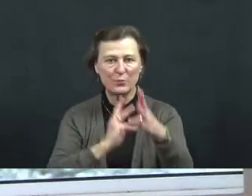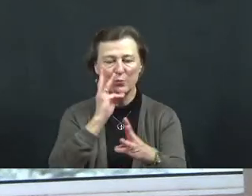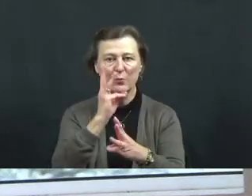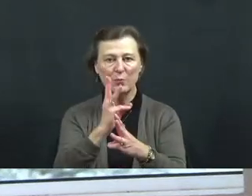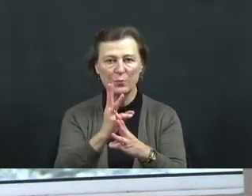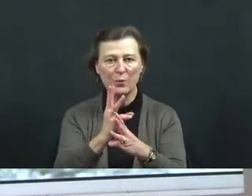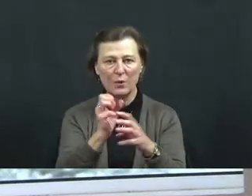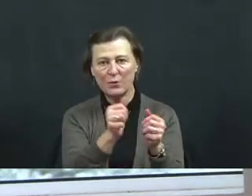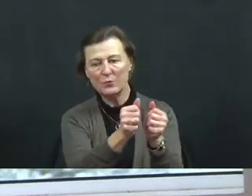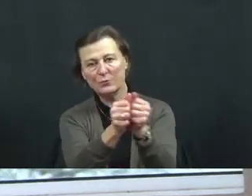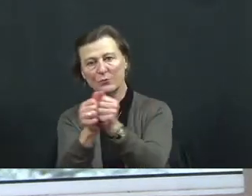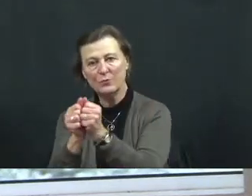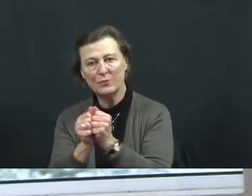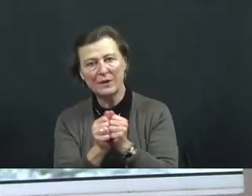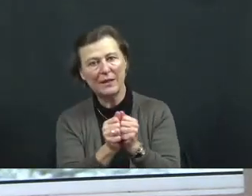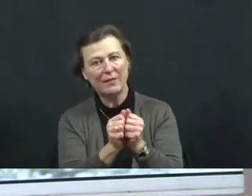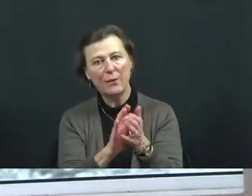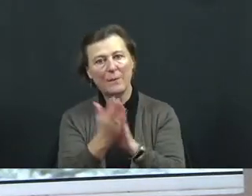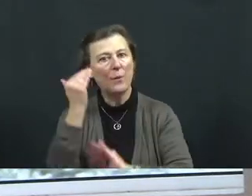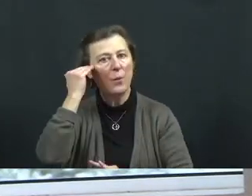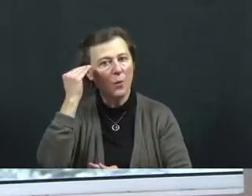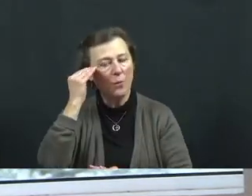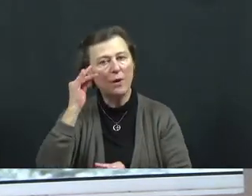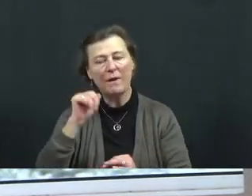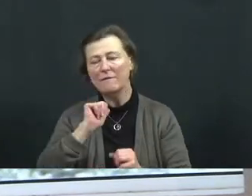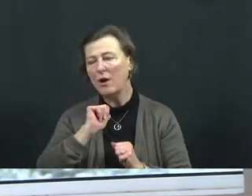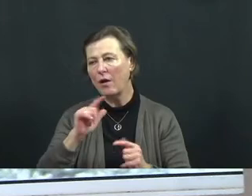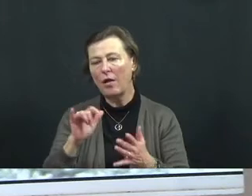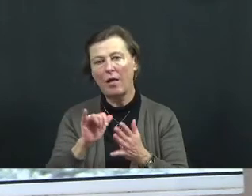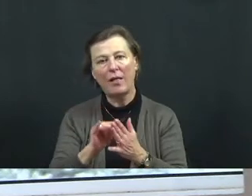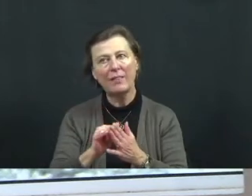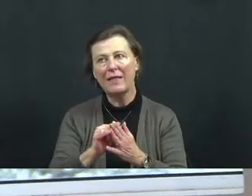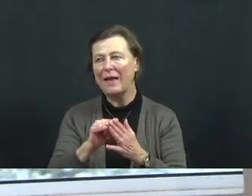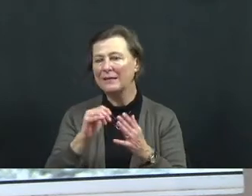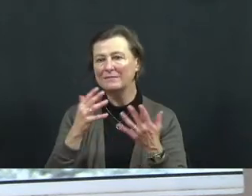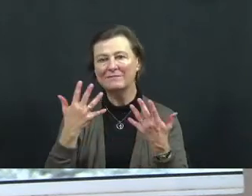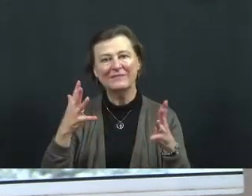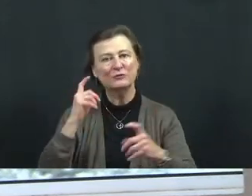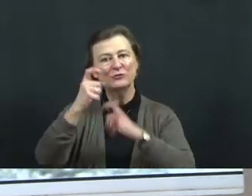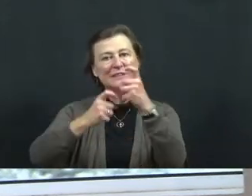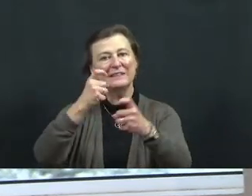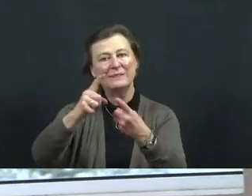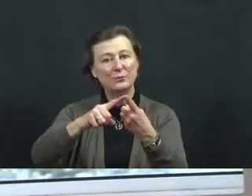Be aware of all that has been given to you.